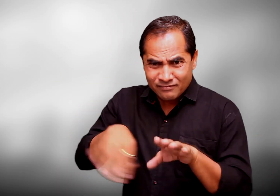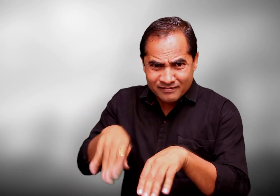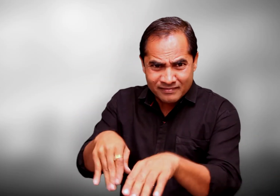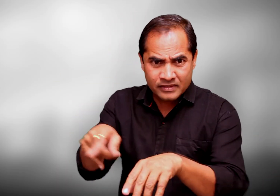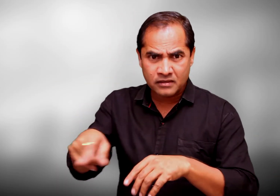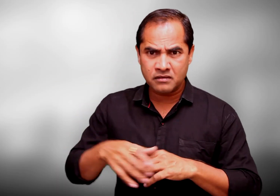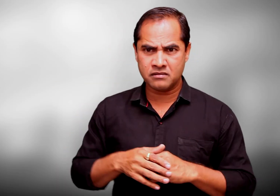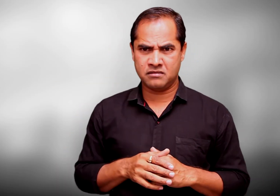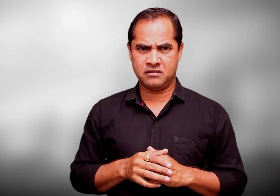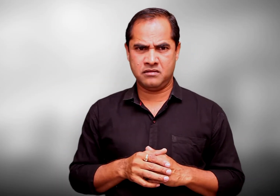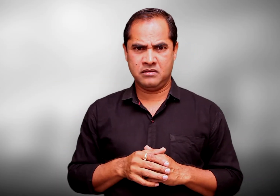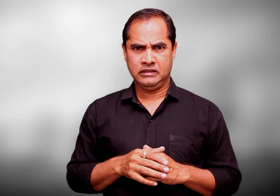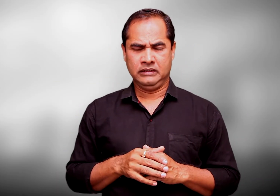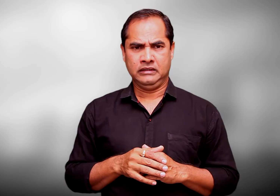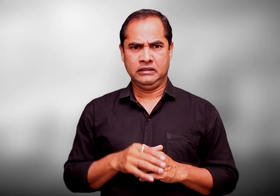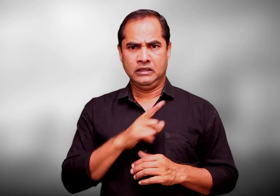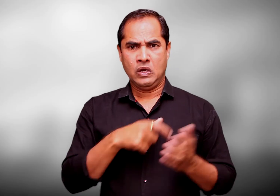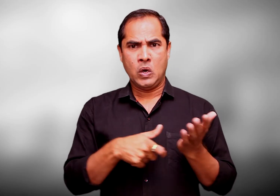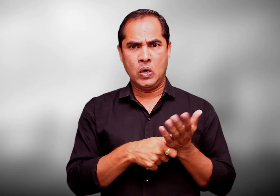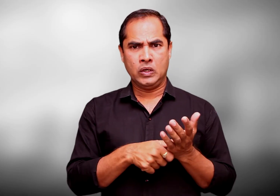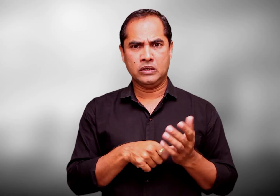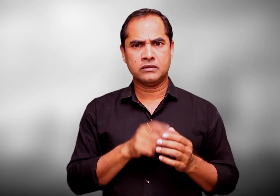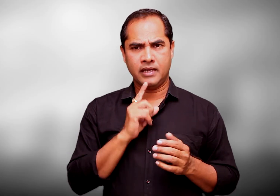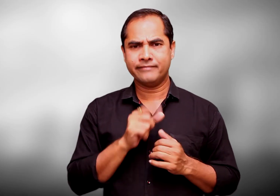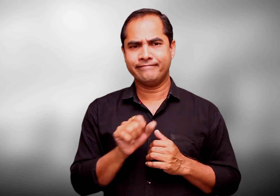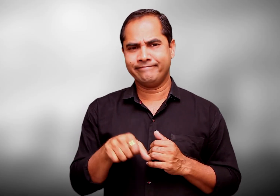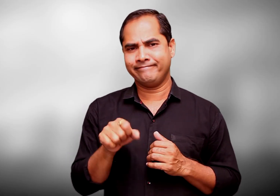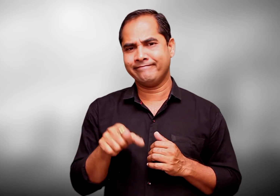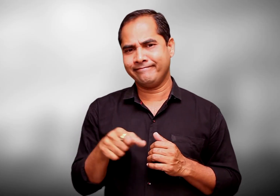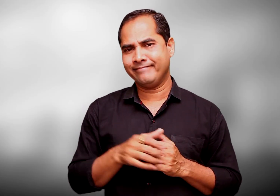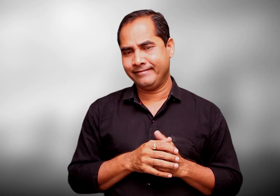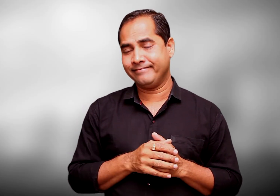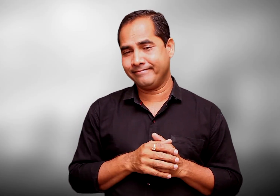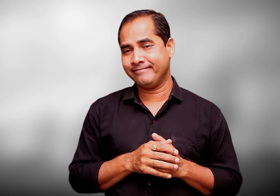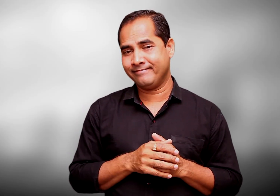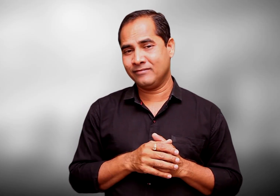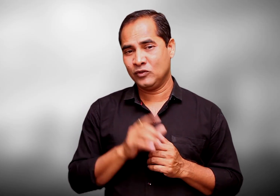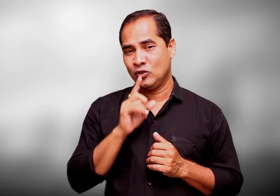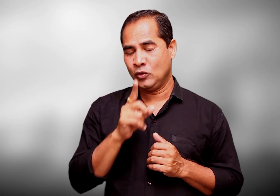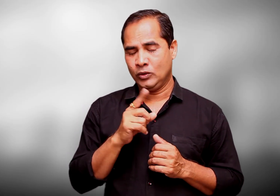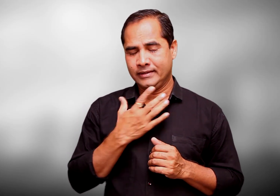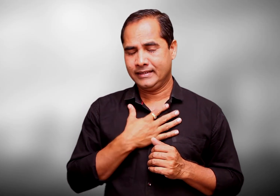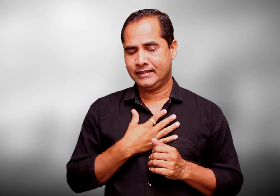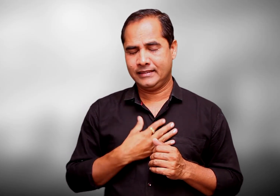trip to town' - she asked the conductor. The conductor nodded and she was overcome